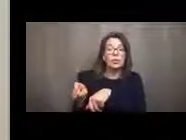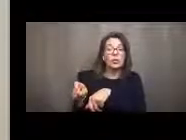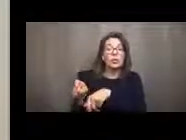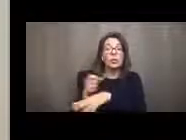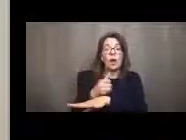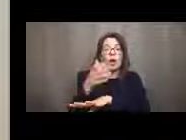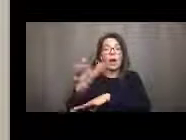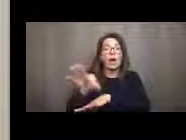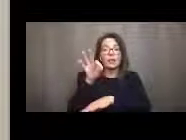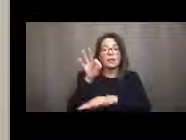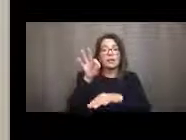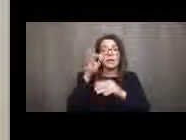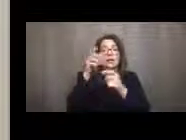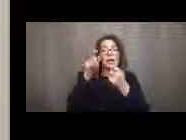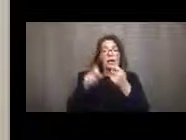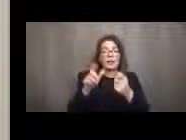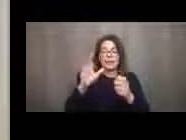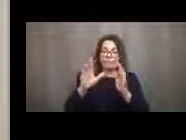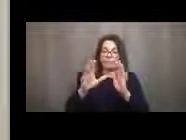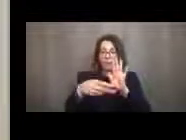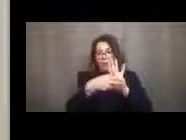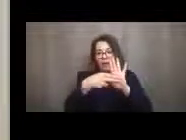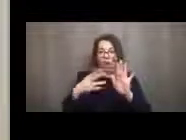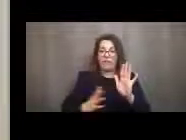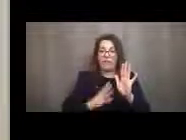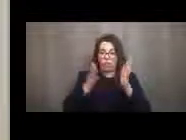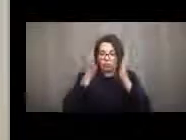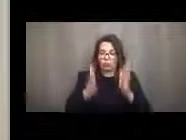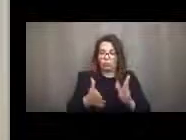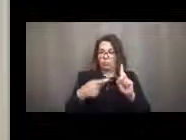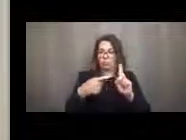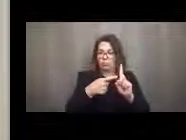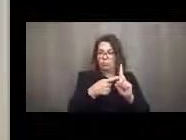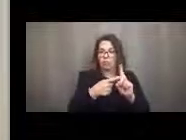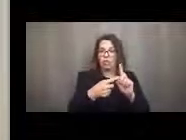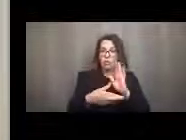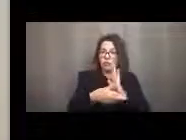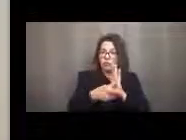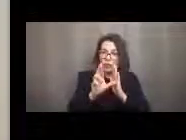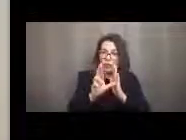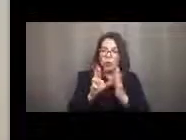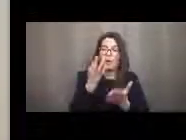a designated official or officials to review a financial disclosure.